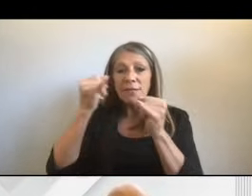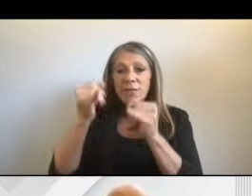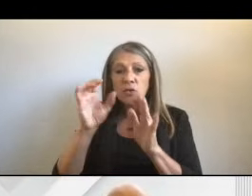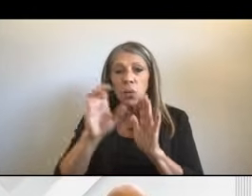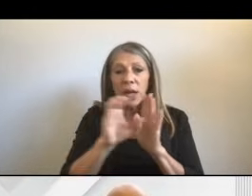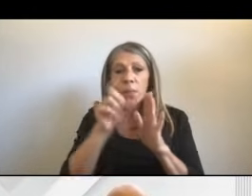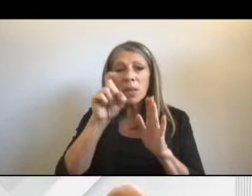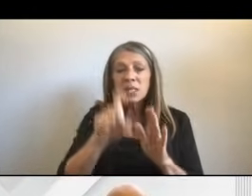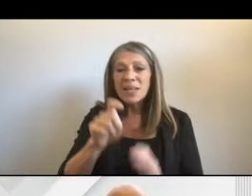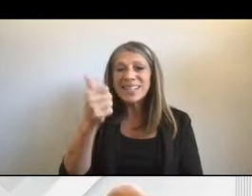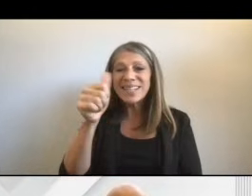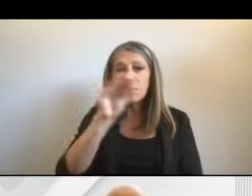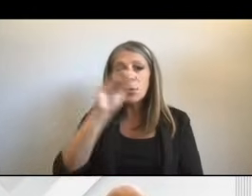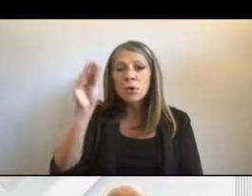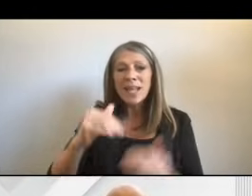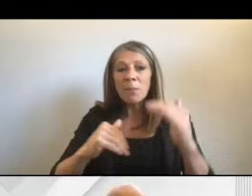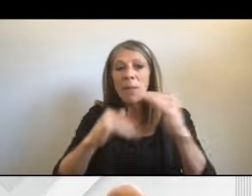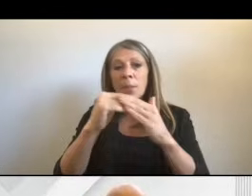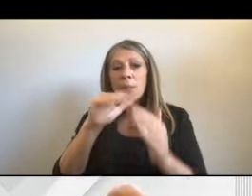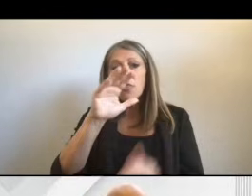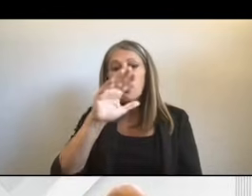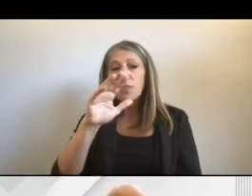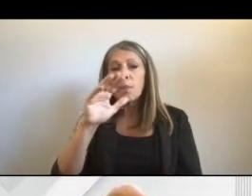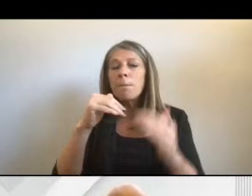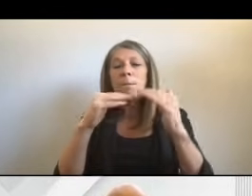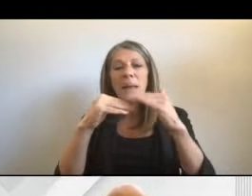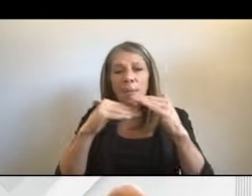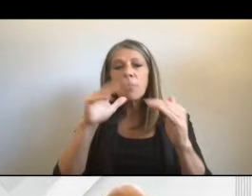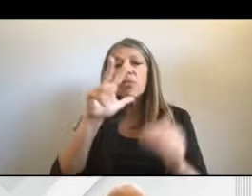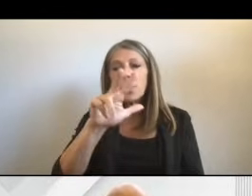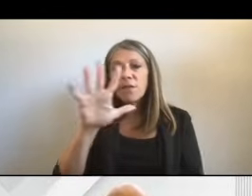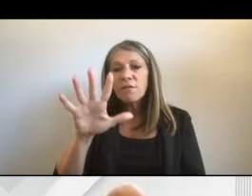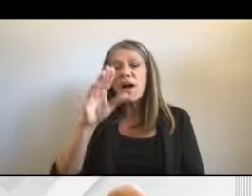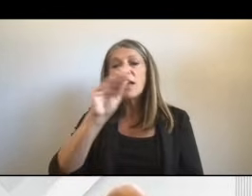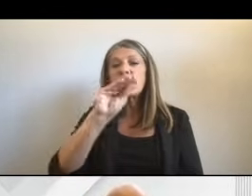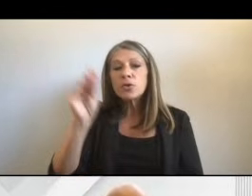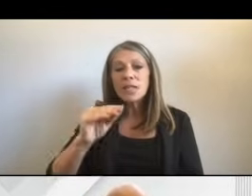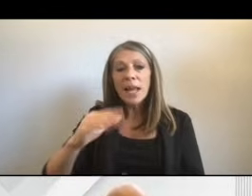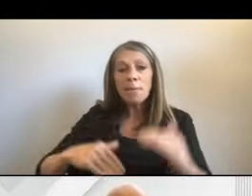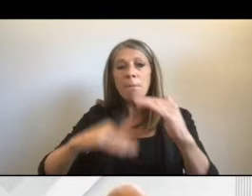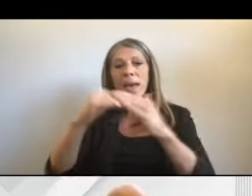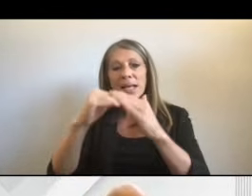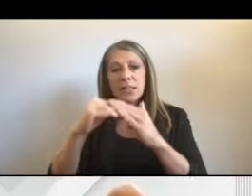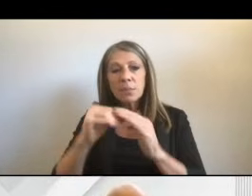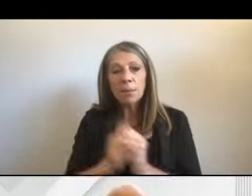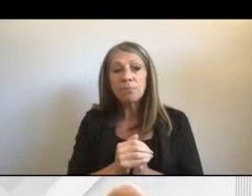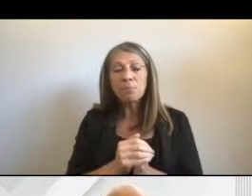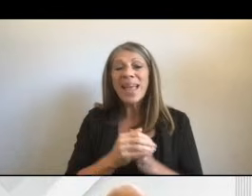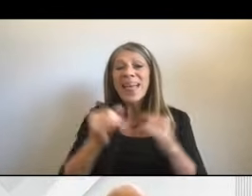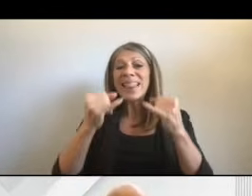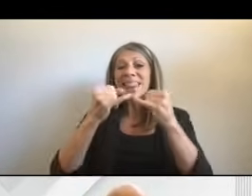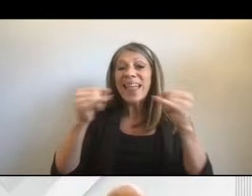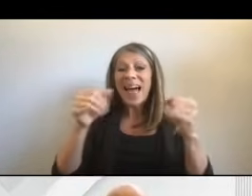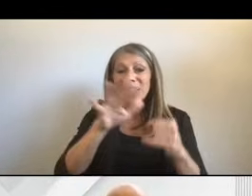and 35 percent maximum of the character height. Line spacing between the baseline of separated lines of